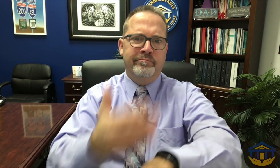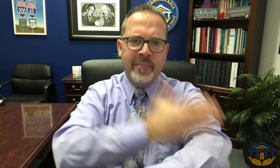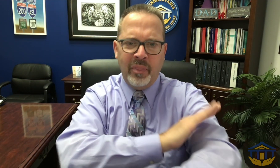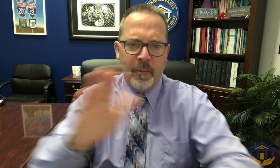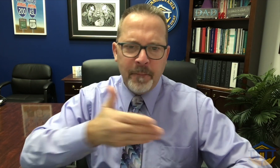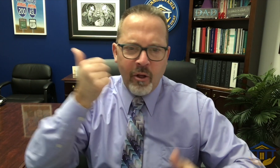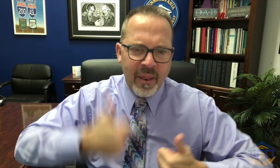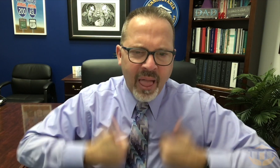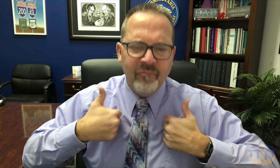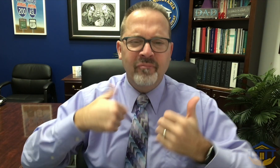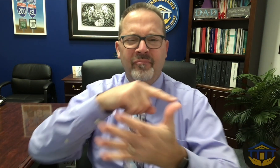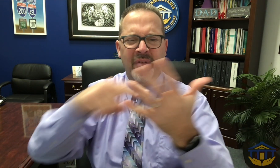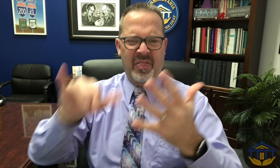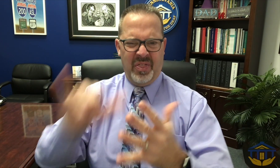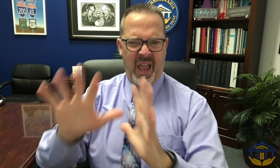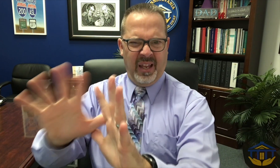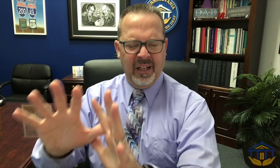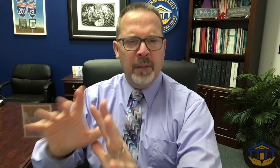and Hard of Hearing Community, and better the lives of deaf and hard of hearing children. This